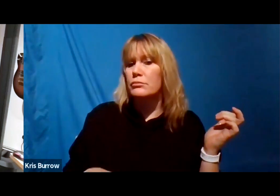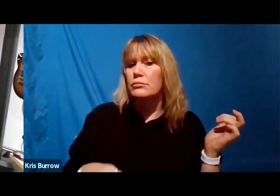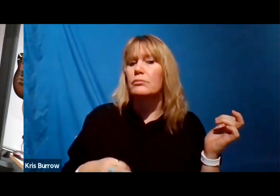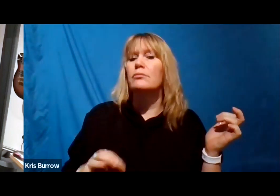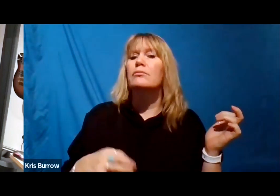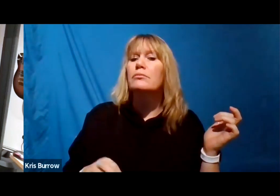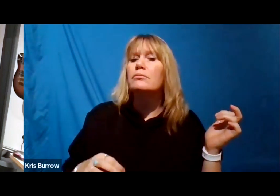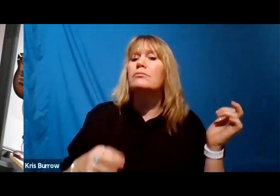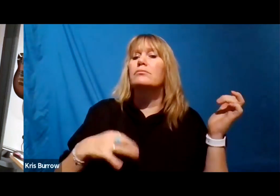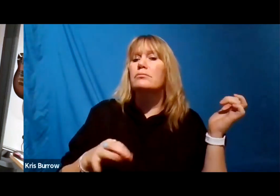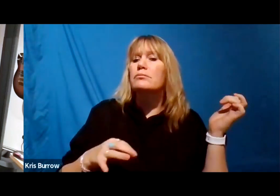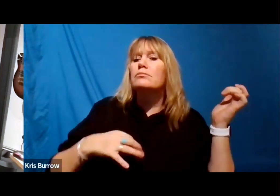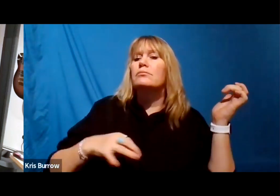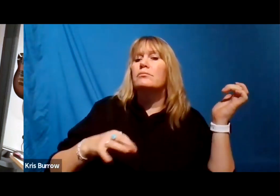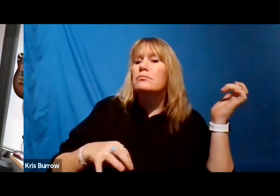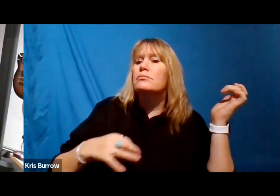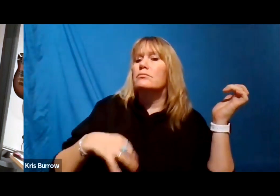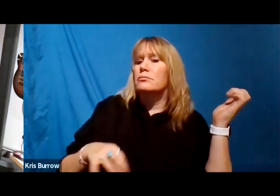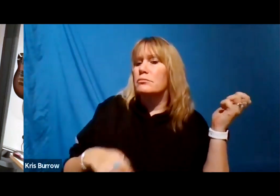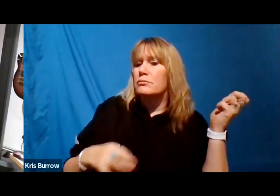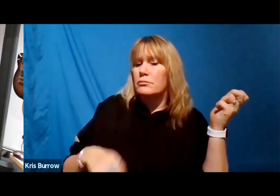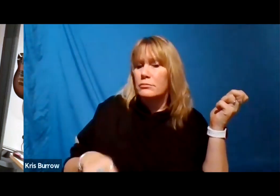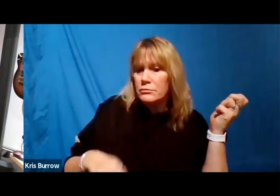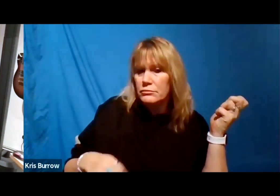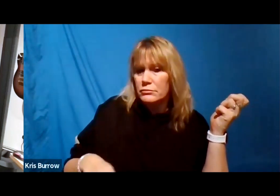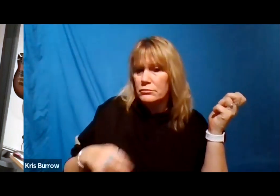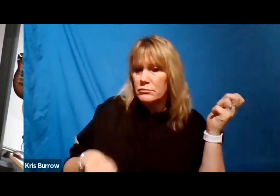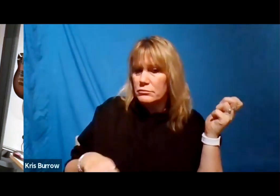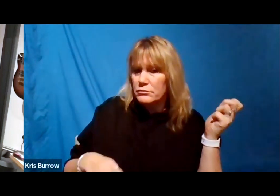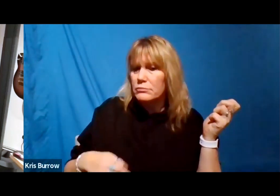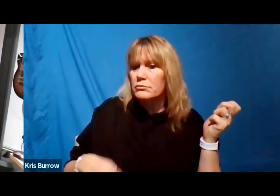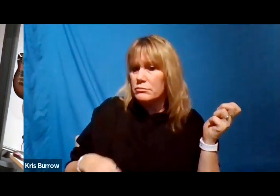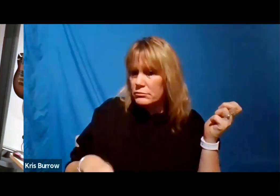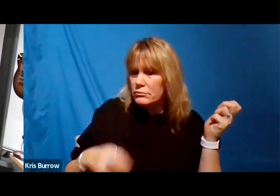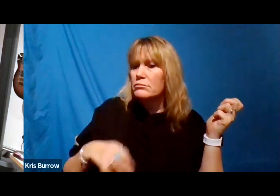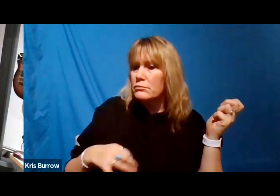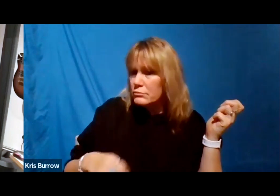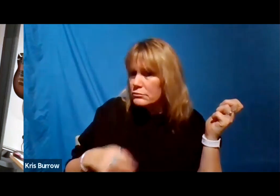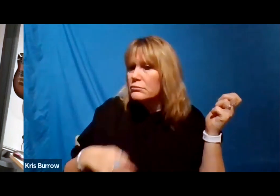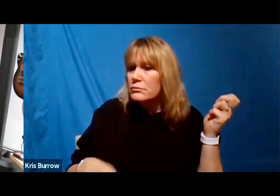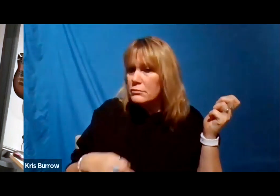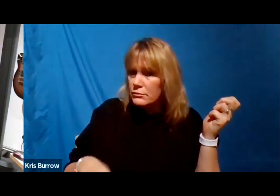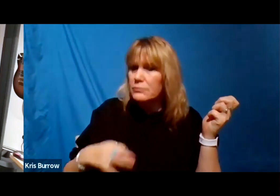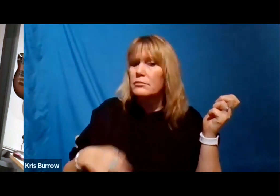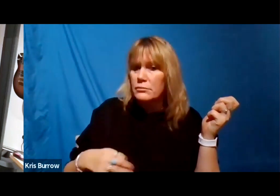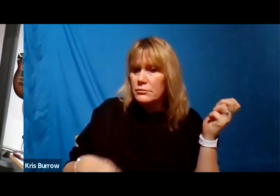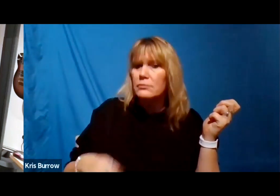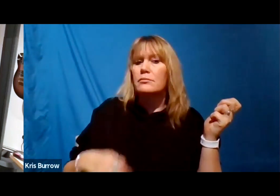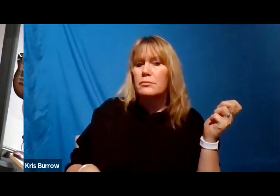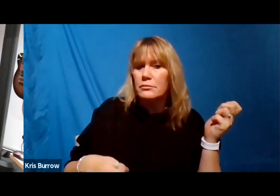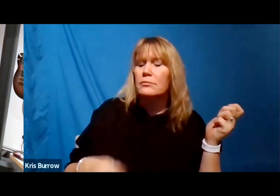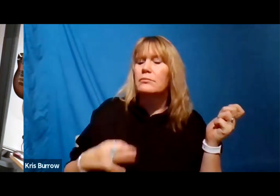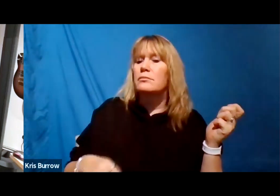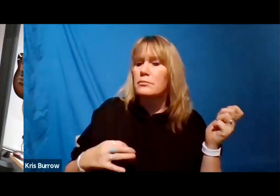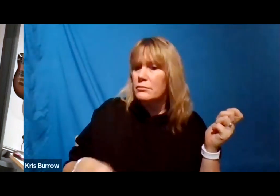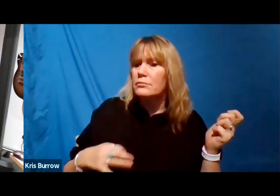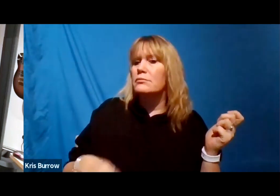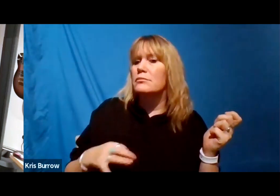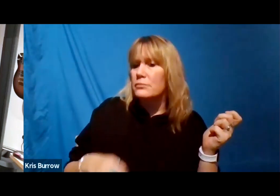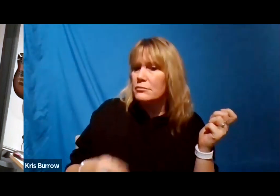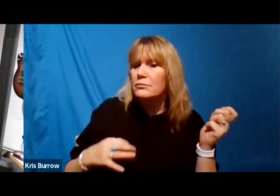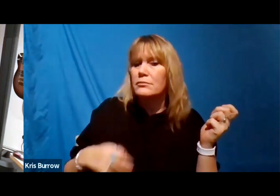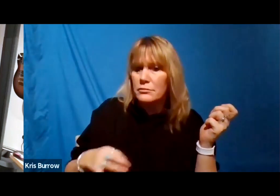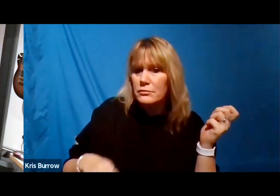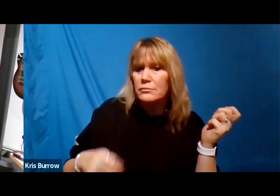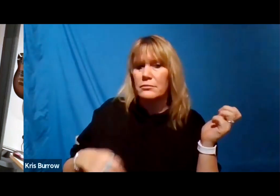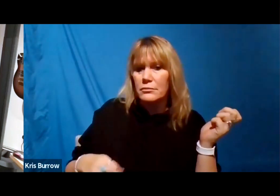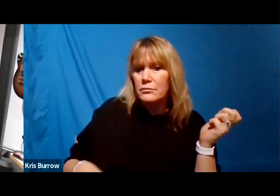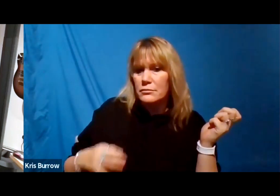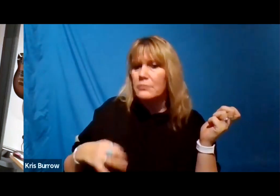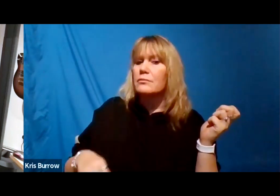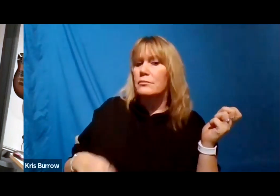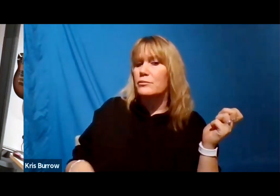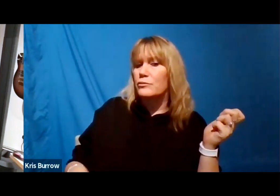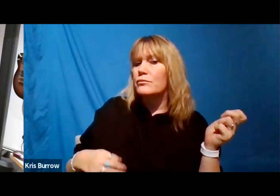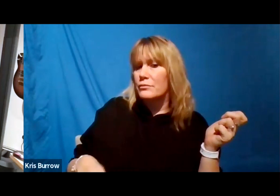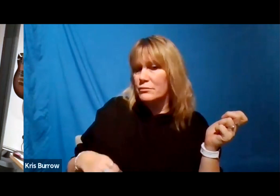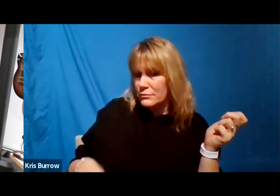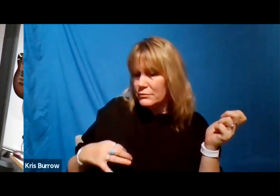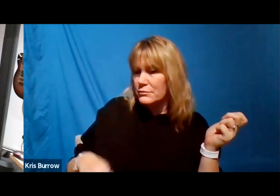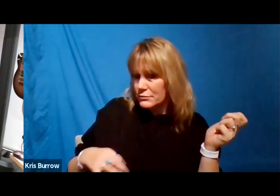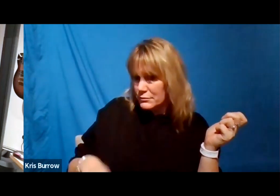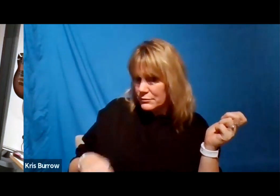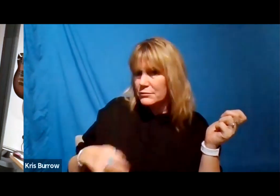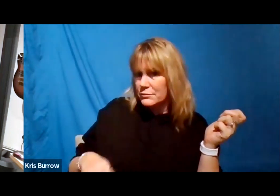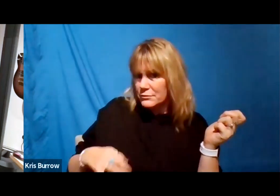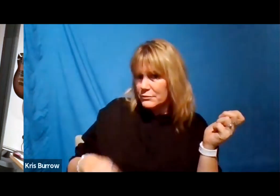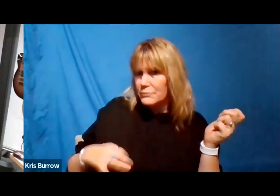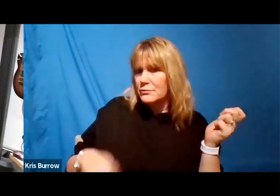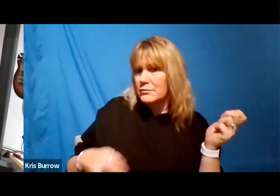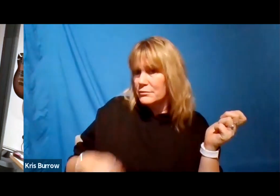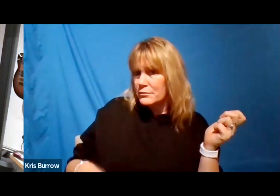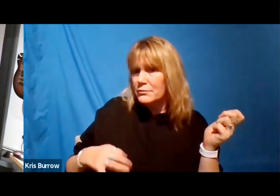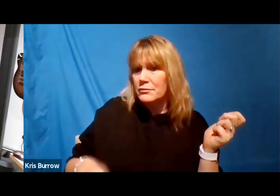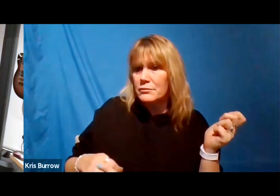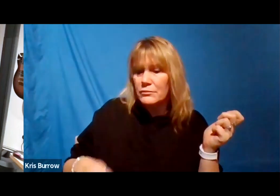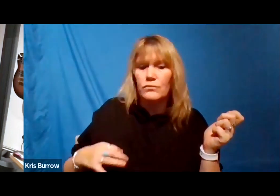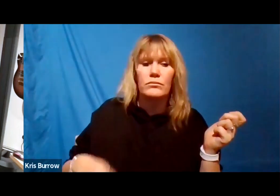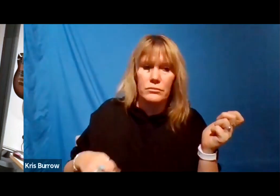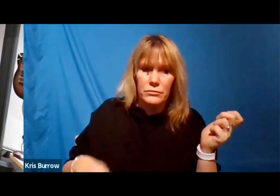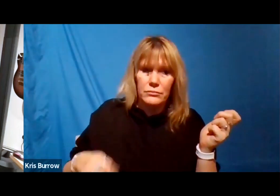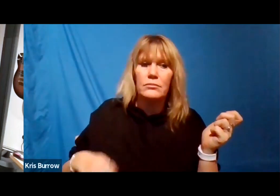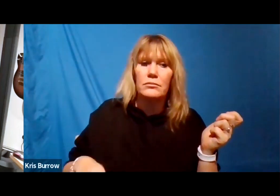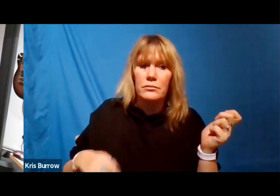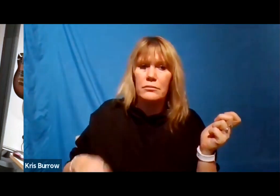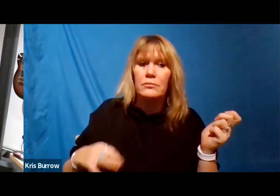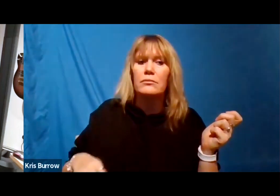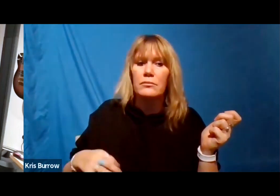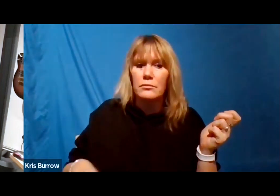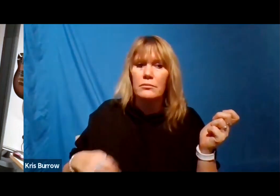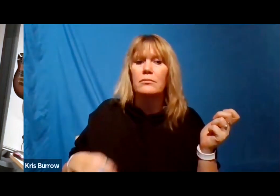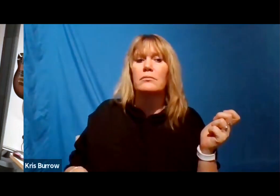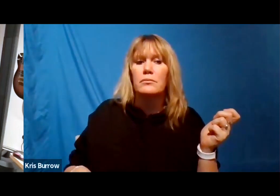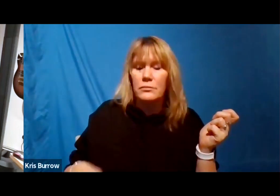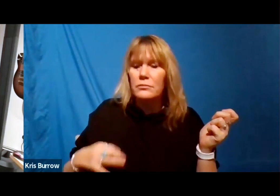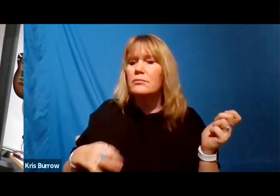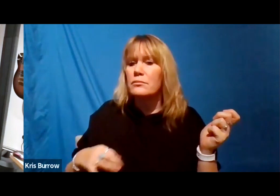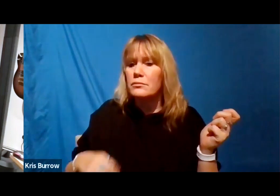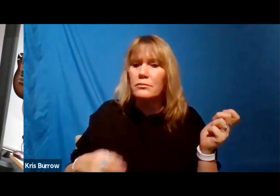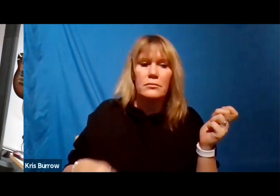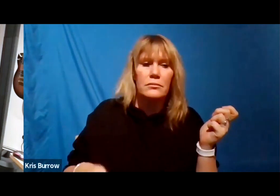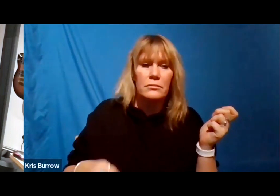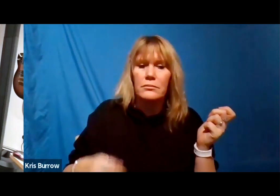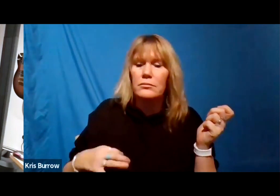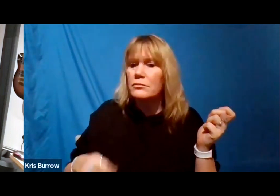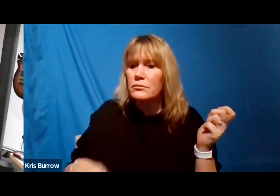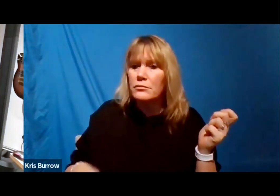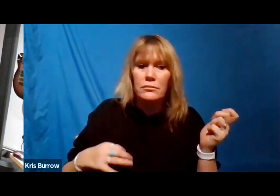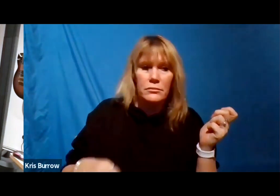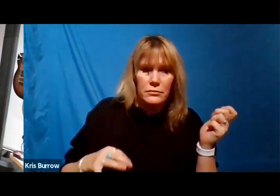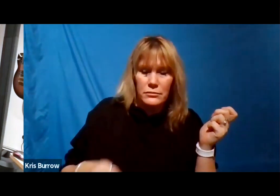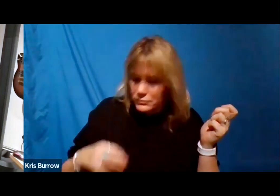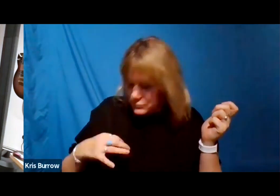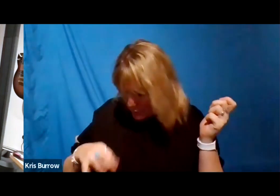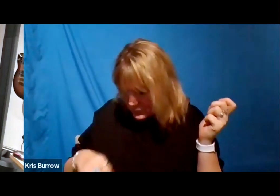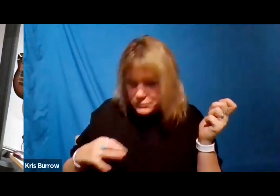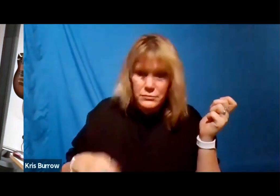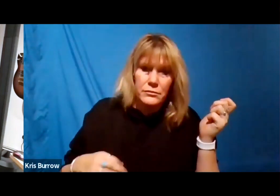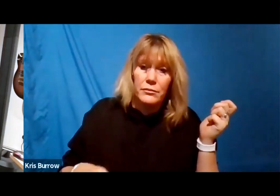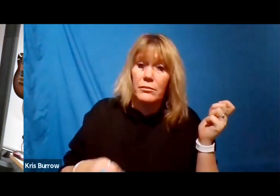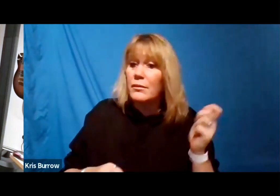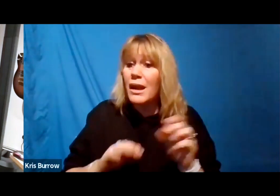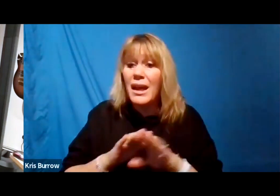Your social worker's smiling at you